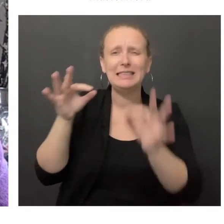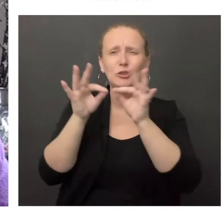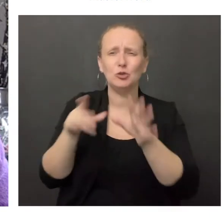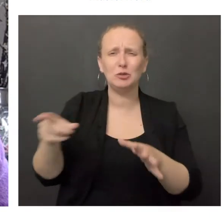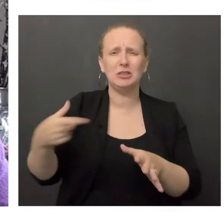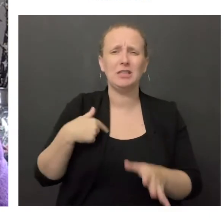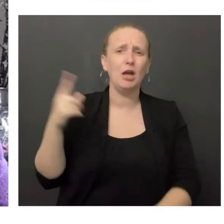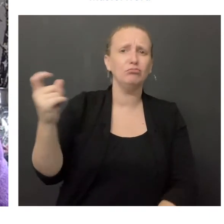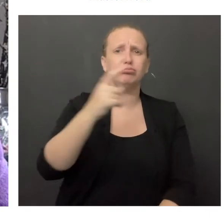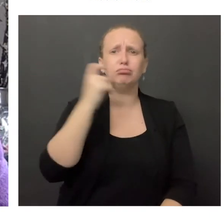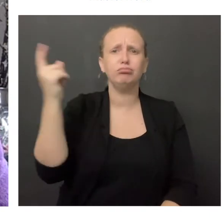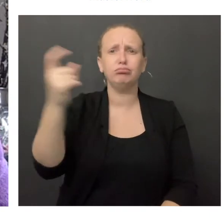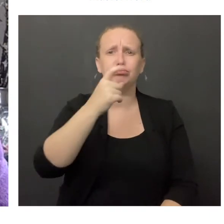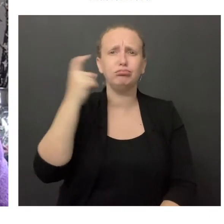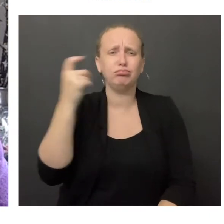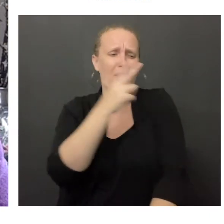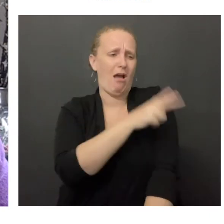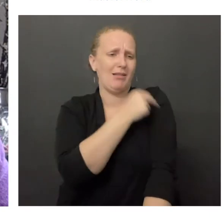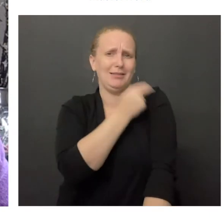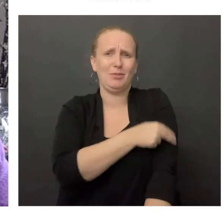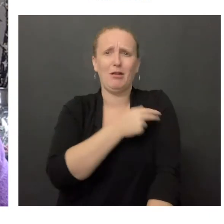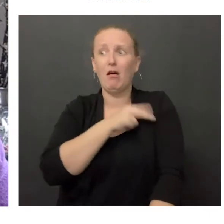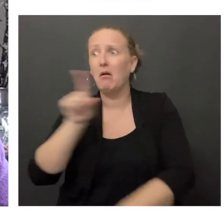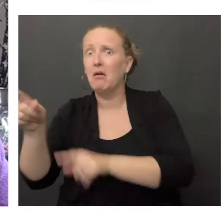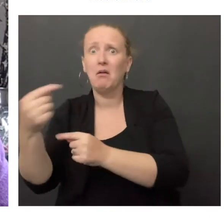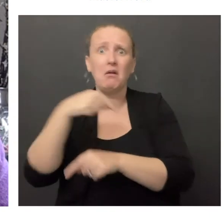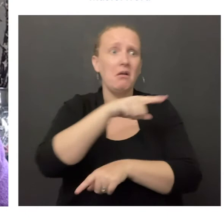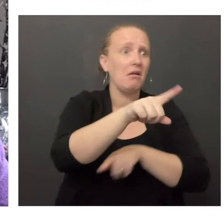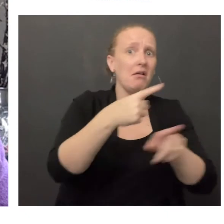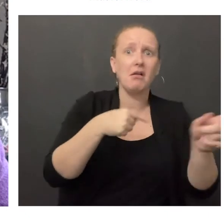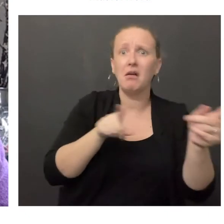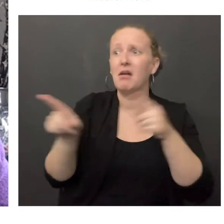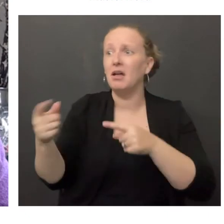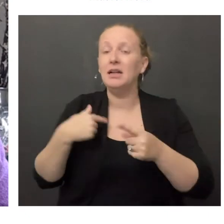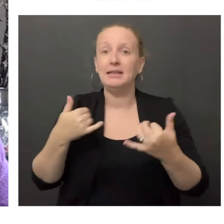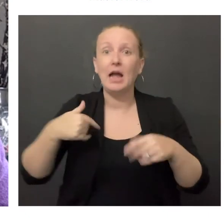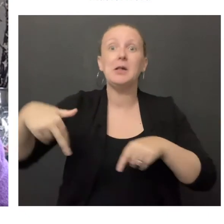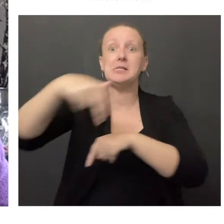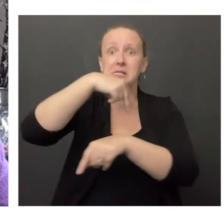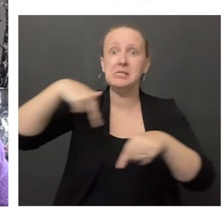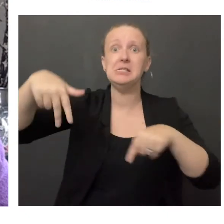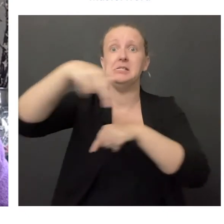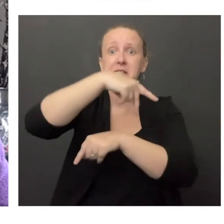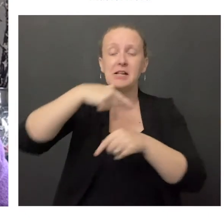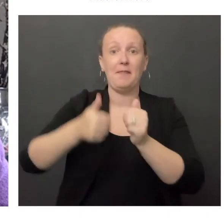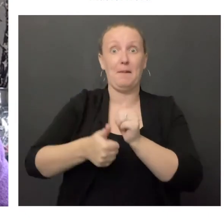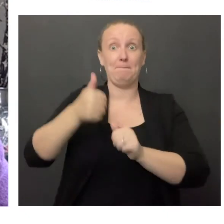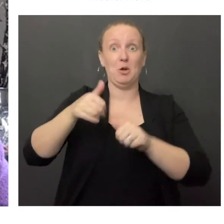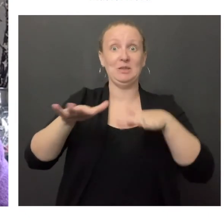any department across the system probably now they have become a little bit more sedentary.